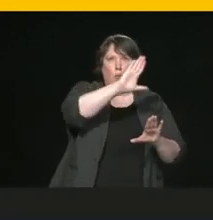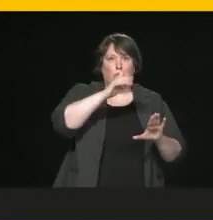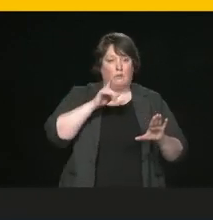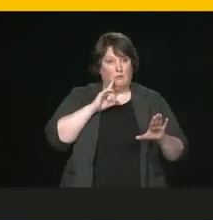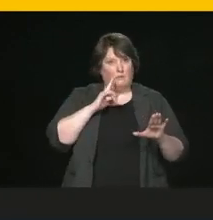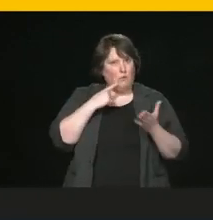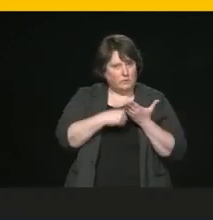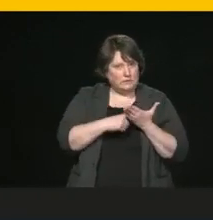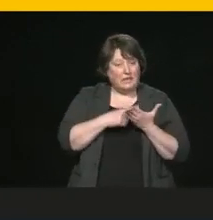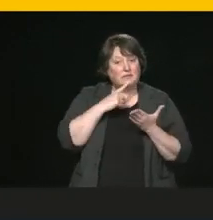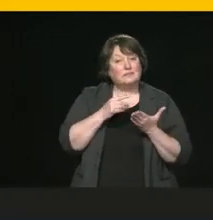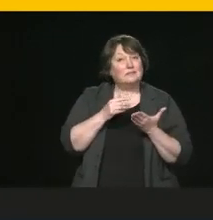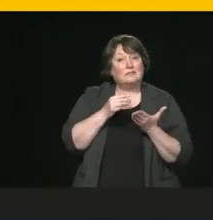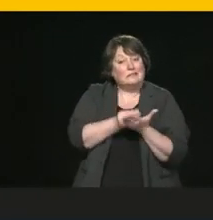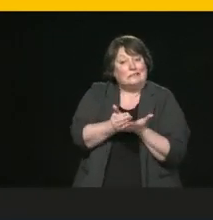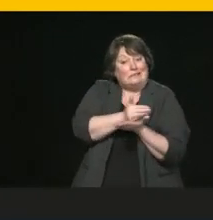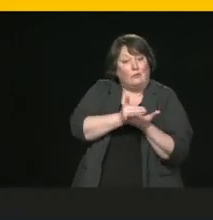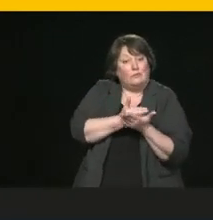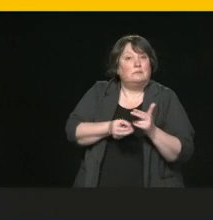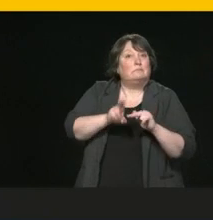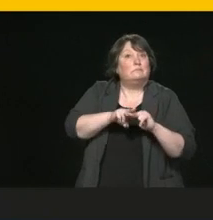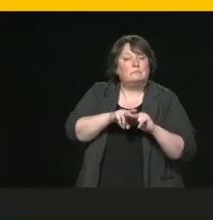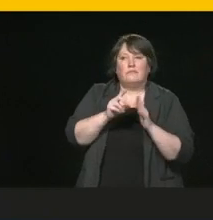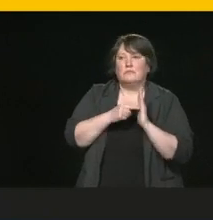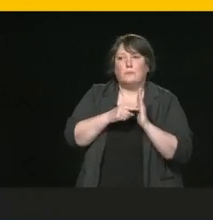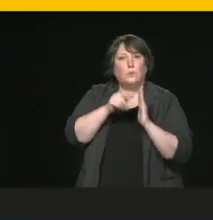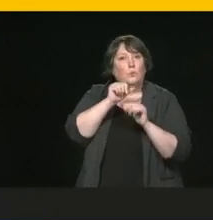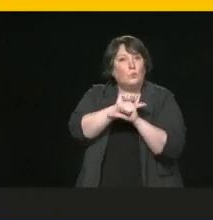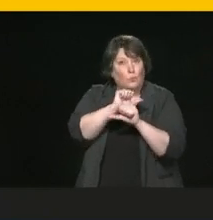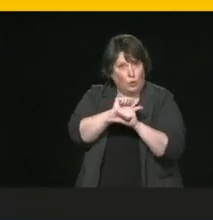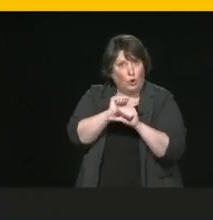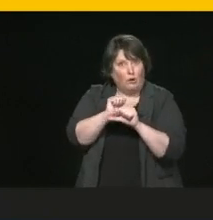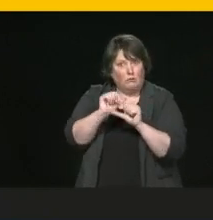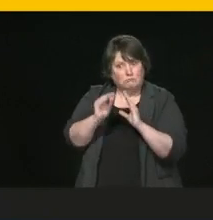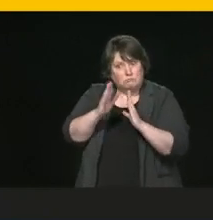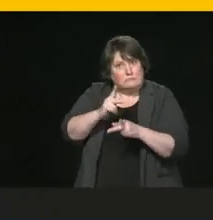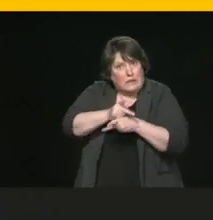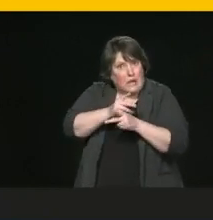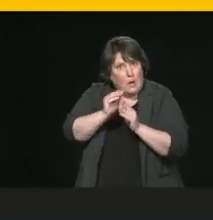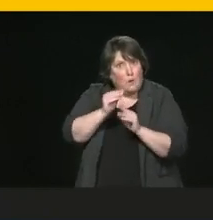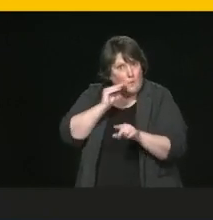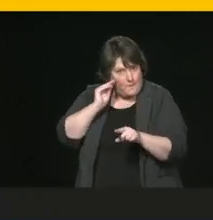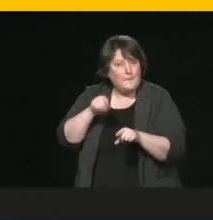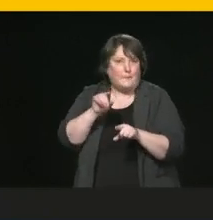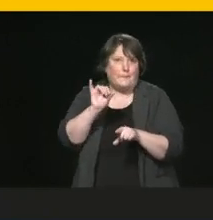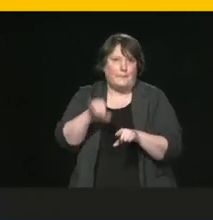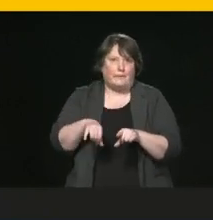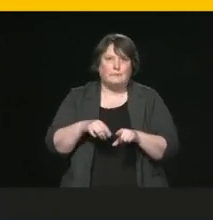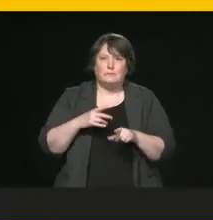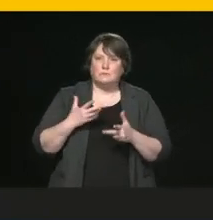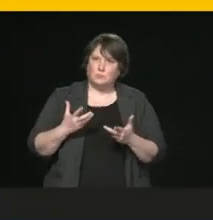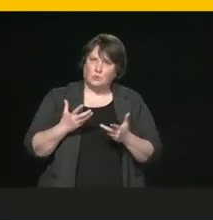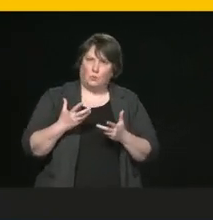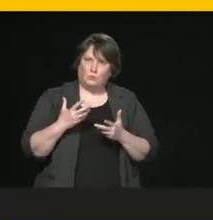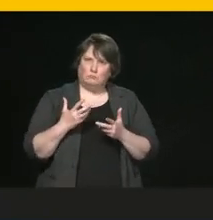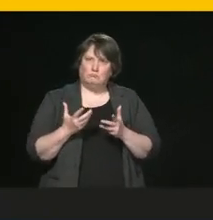INCREASE THE PAY OF OUR ESSENTIAL WORKERS EARNING LESS THAN $2500 A MONTH AND THE SAME APPLIES TO LONG-TERM FACILITY